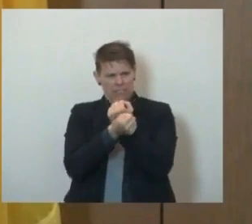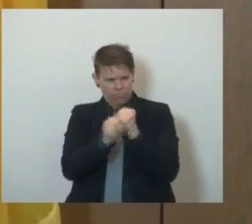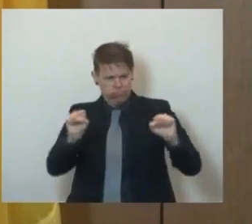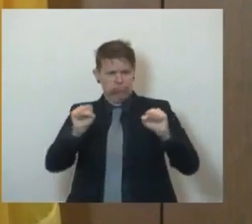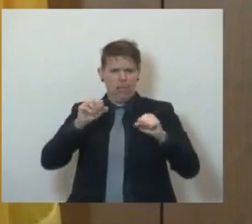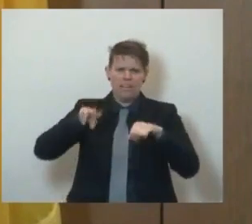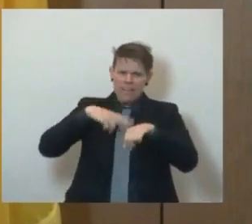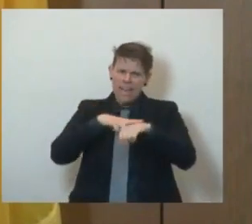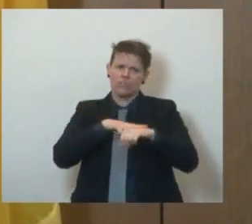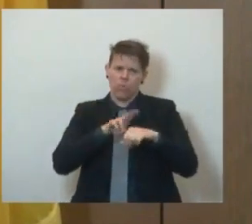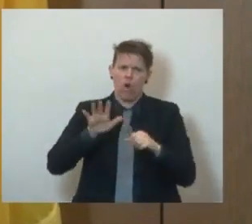YOU SHOULD EXPECT THAT.